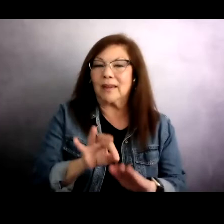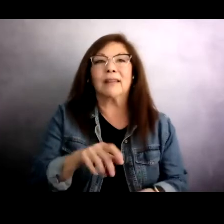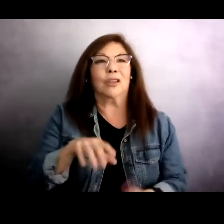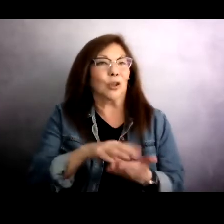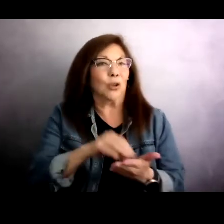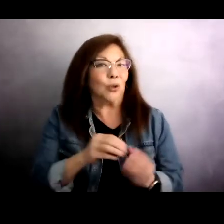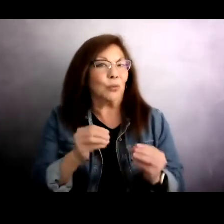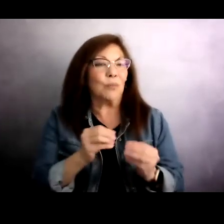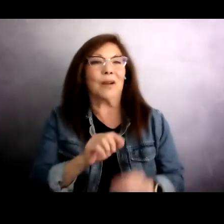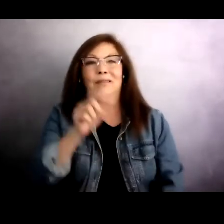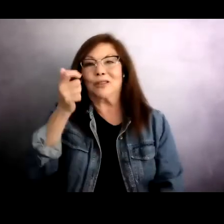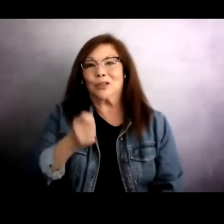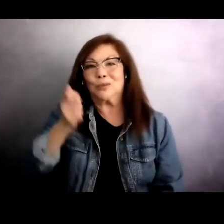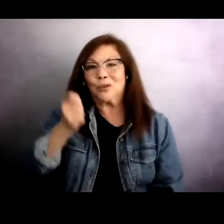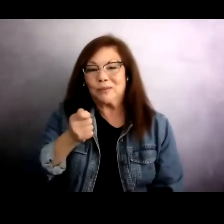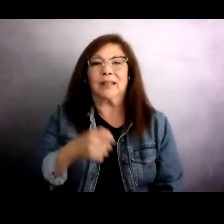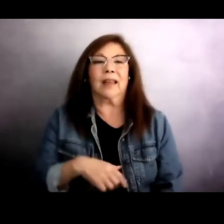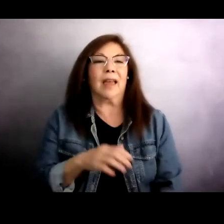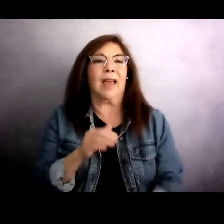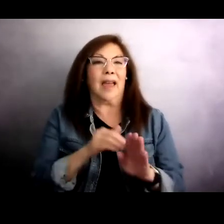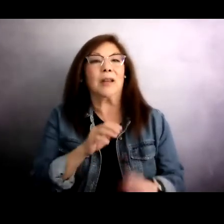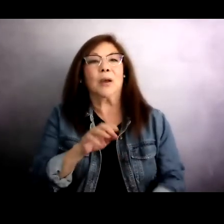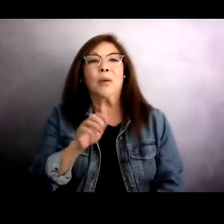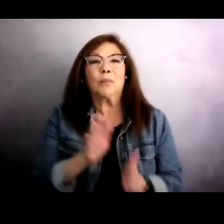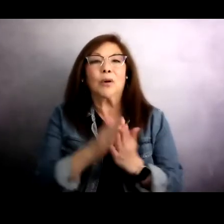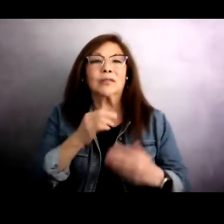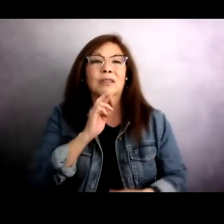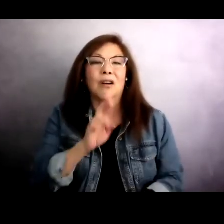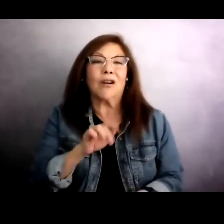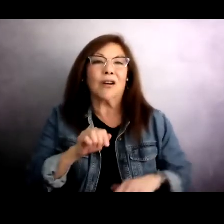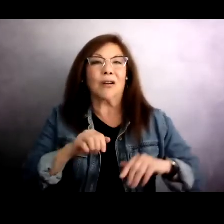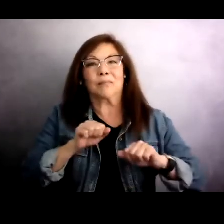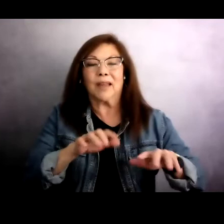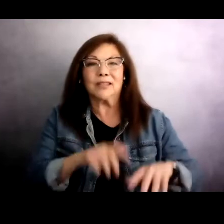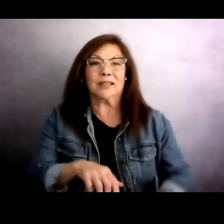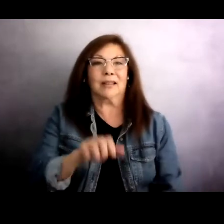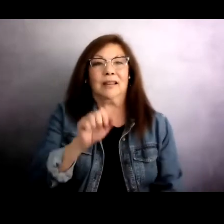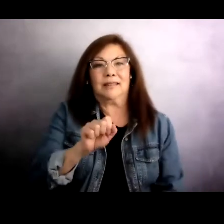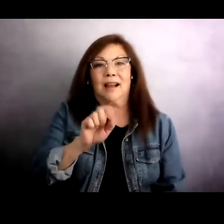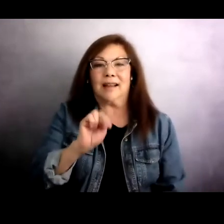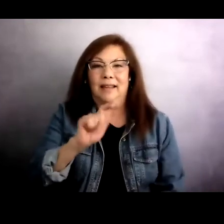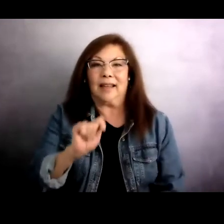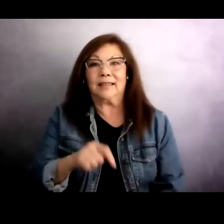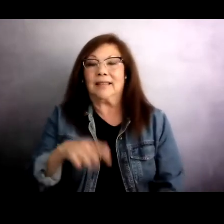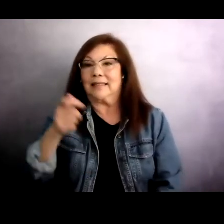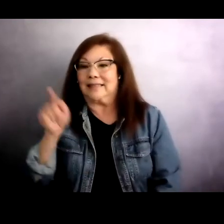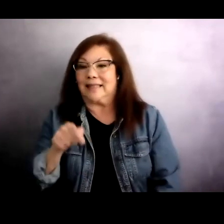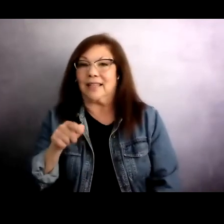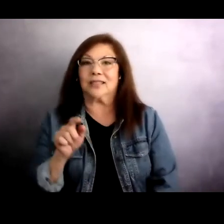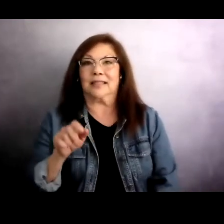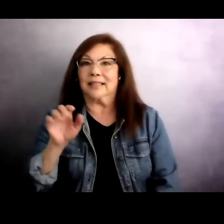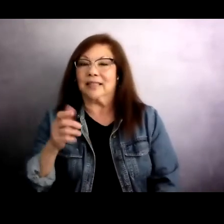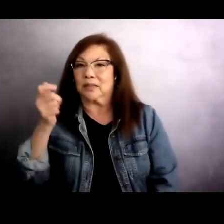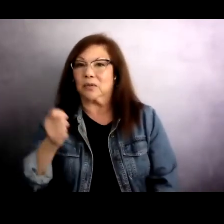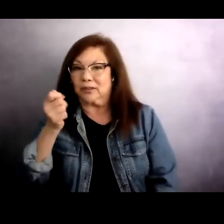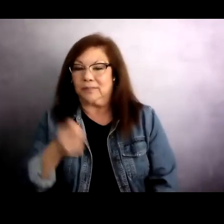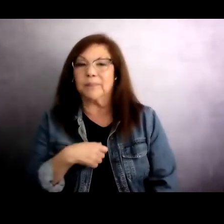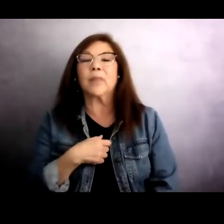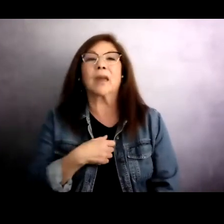more about the books at Books Are Magic's subscriptions website. We ask that no one